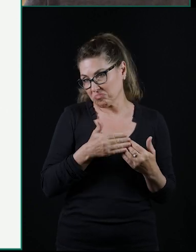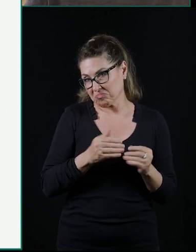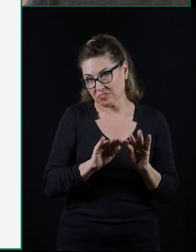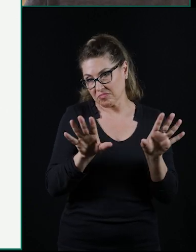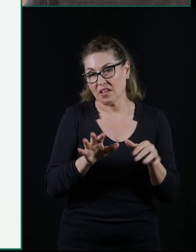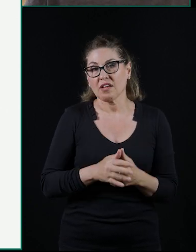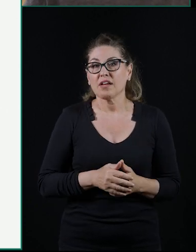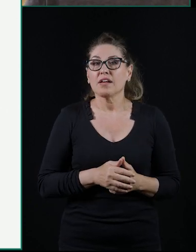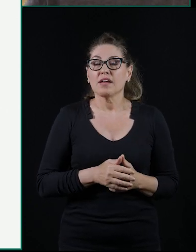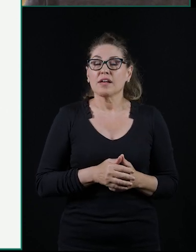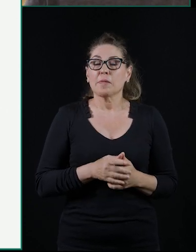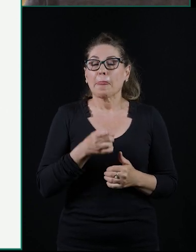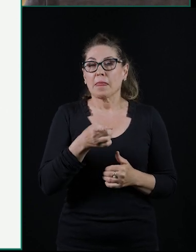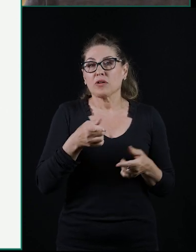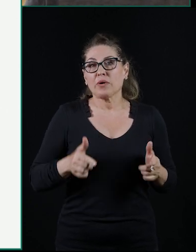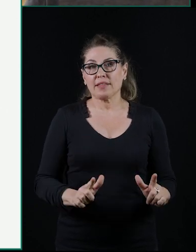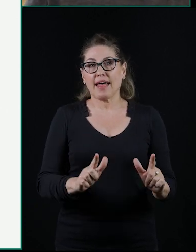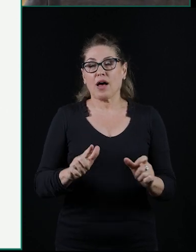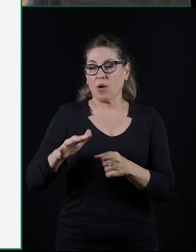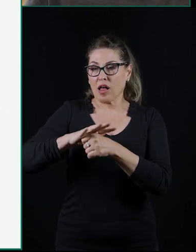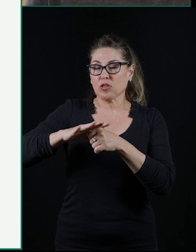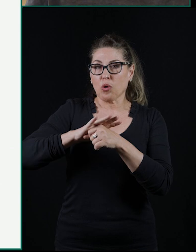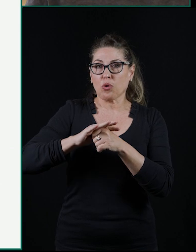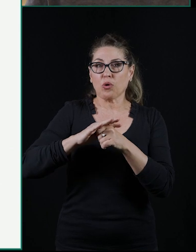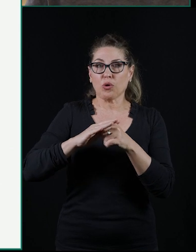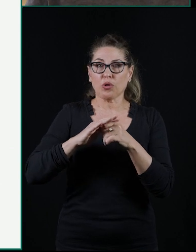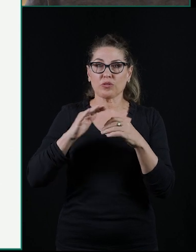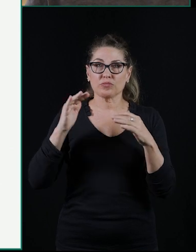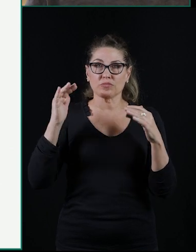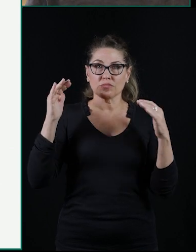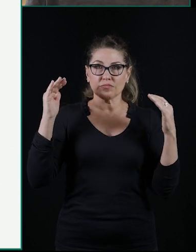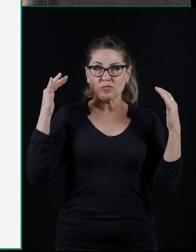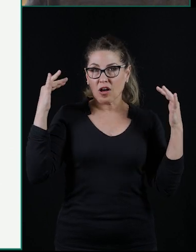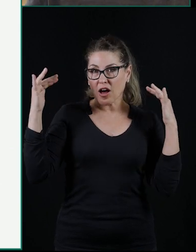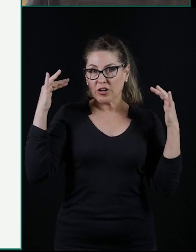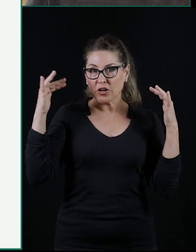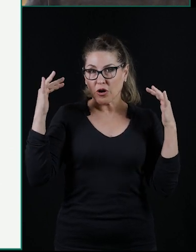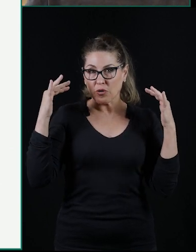You basically allow a local audio when the key is pushed